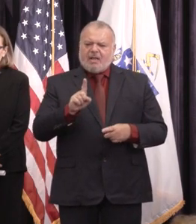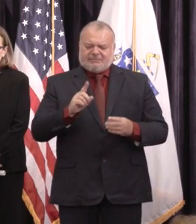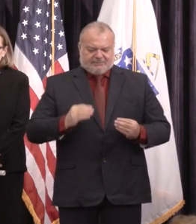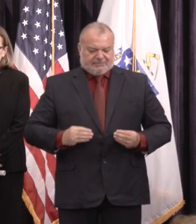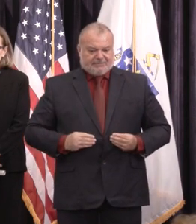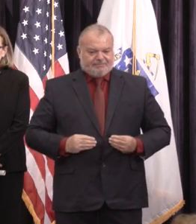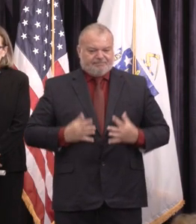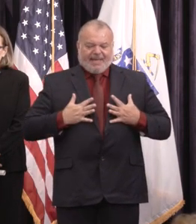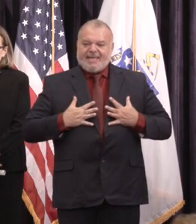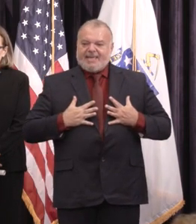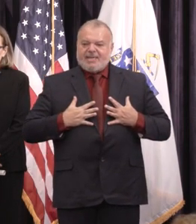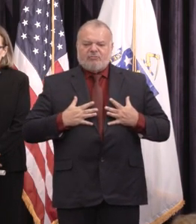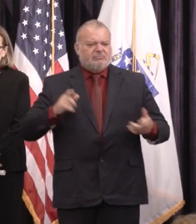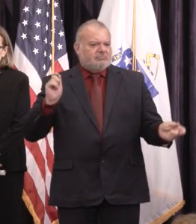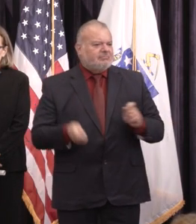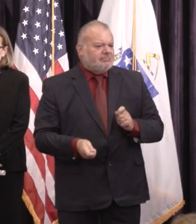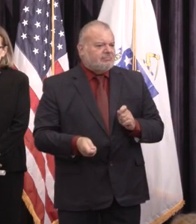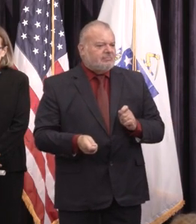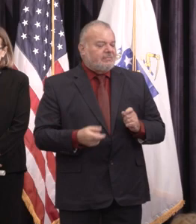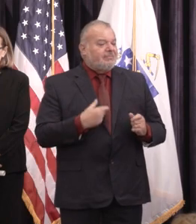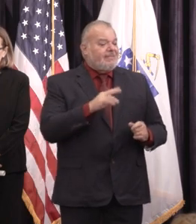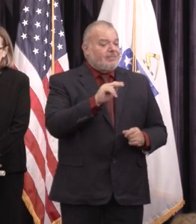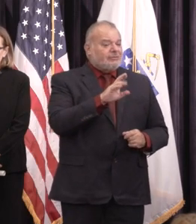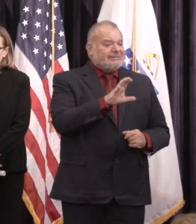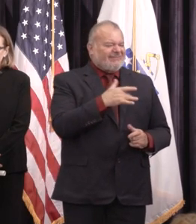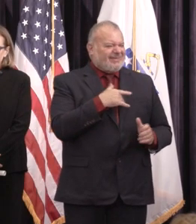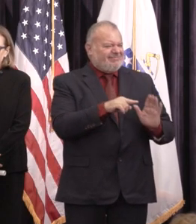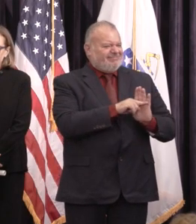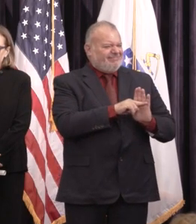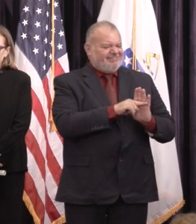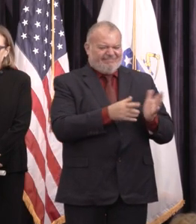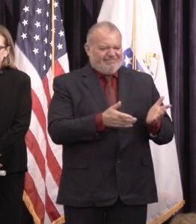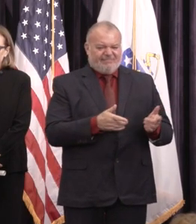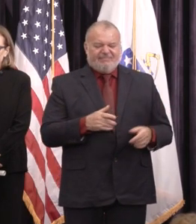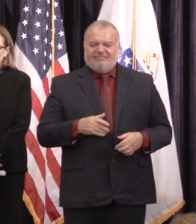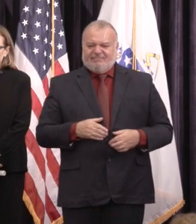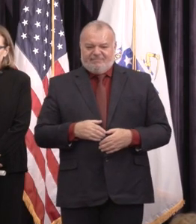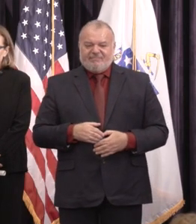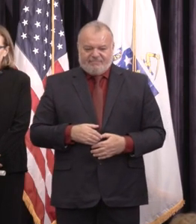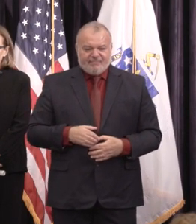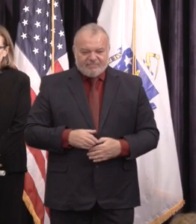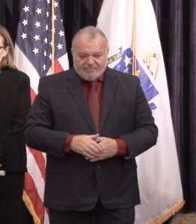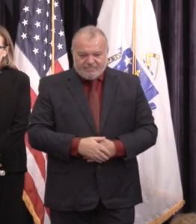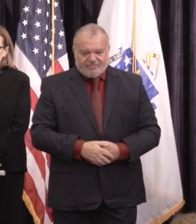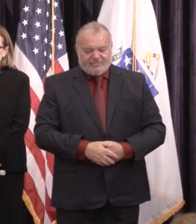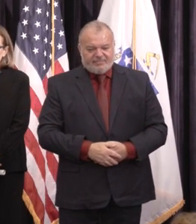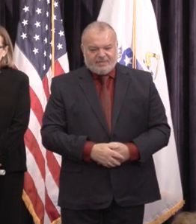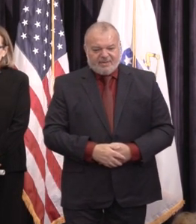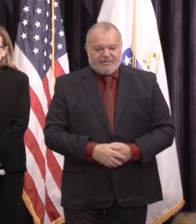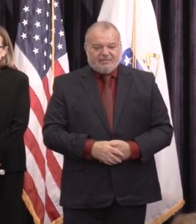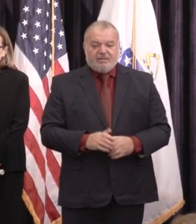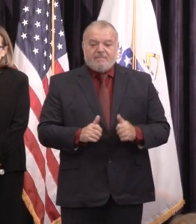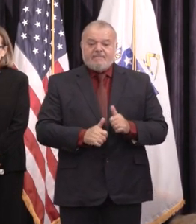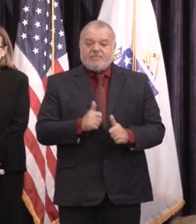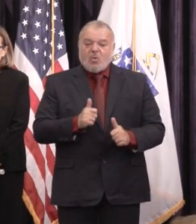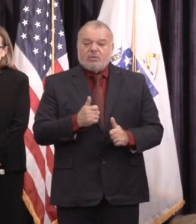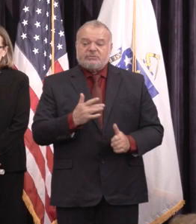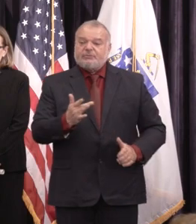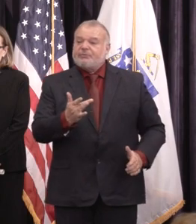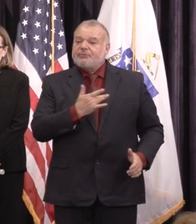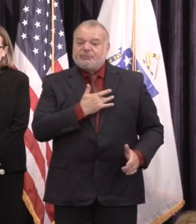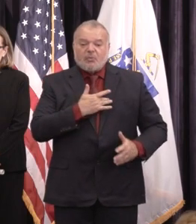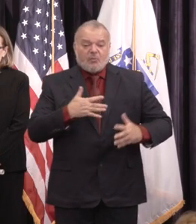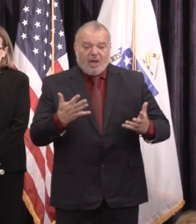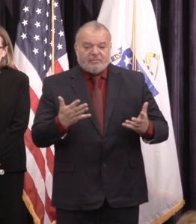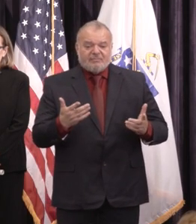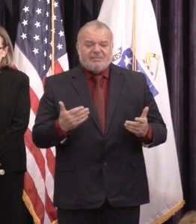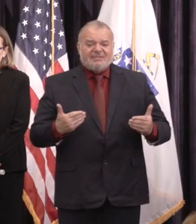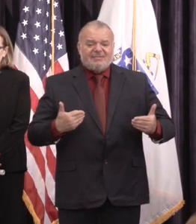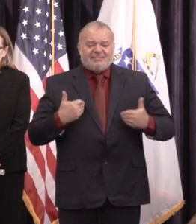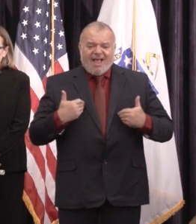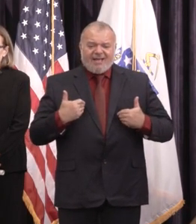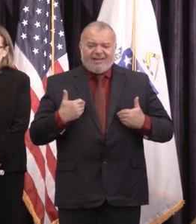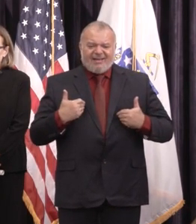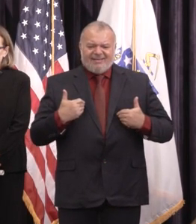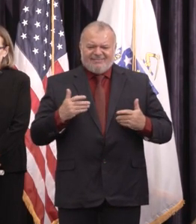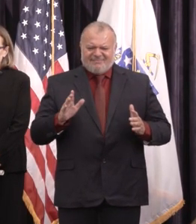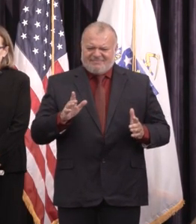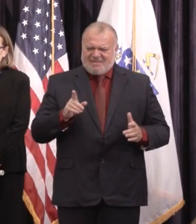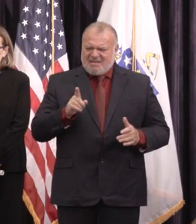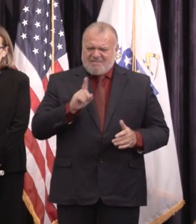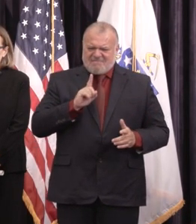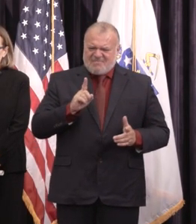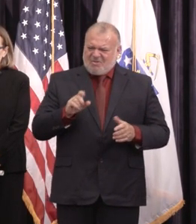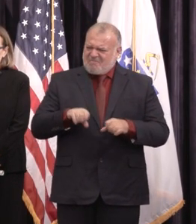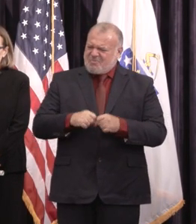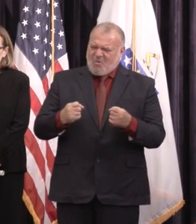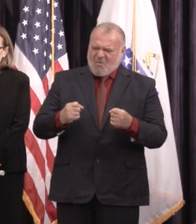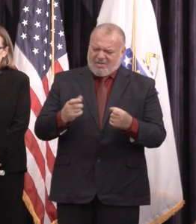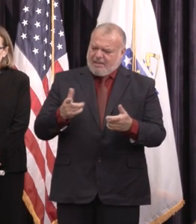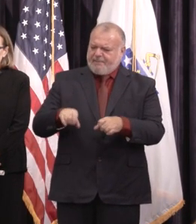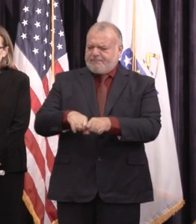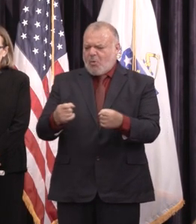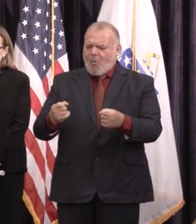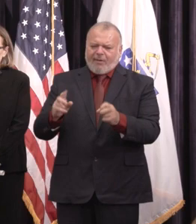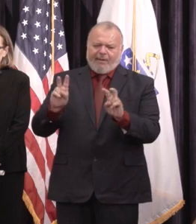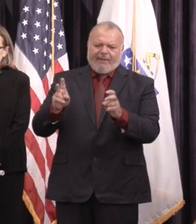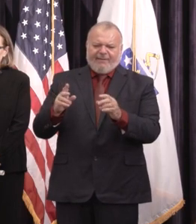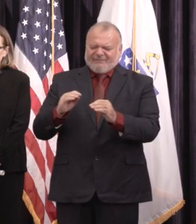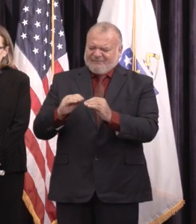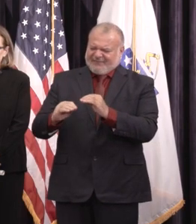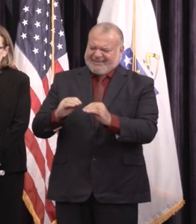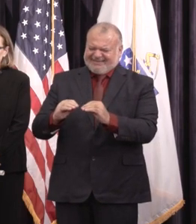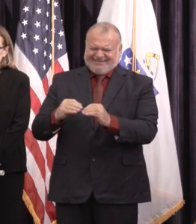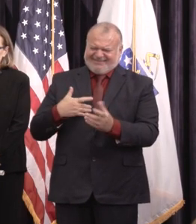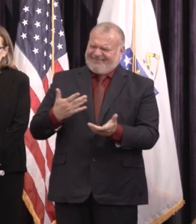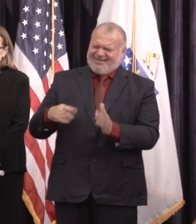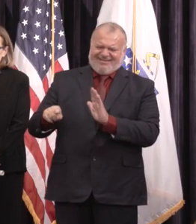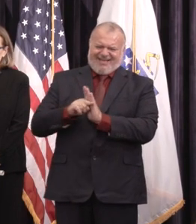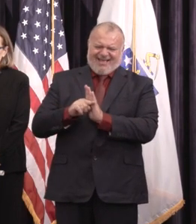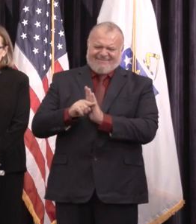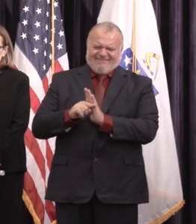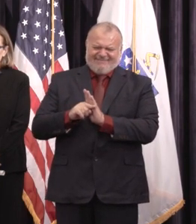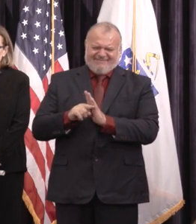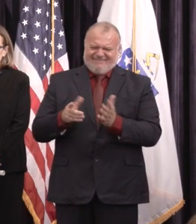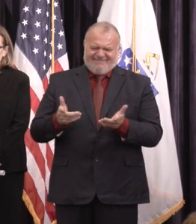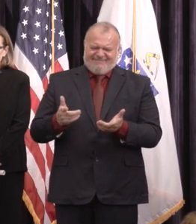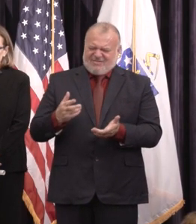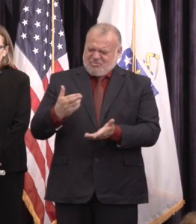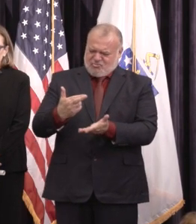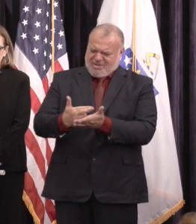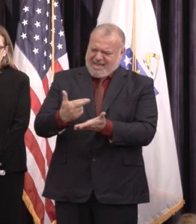important moment for me is when a young woman with a disability said I am not broken. We need